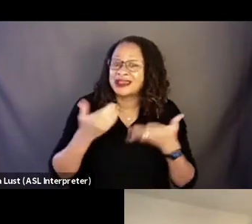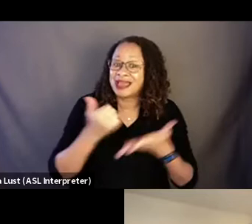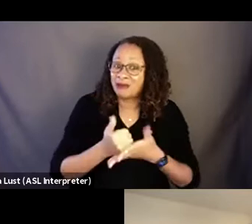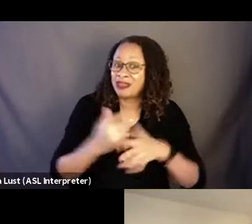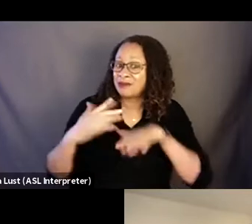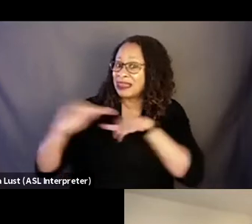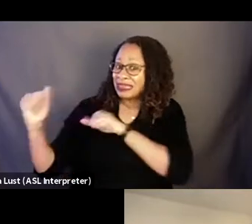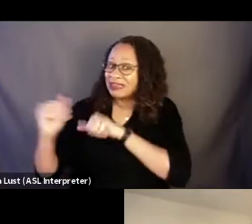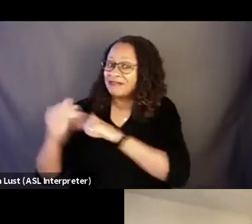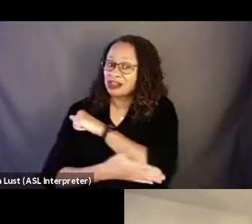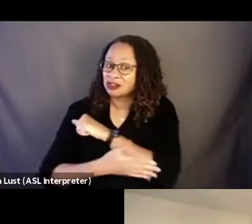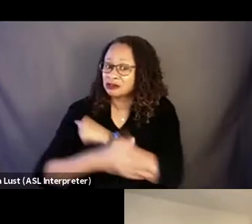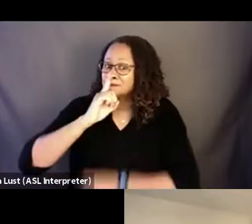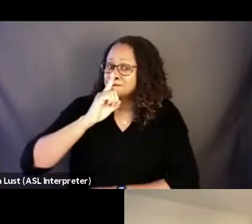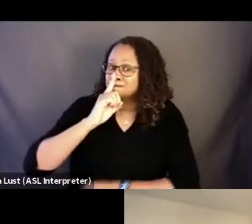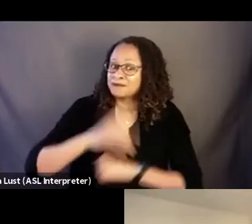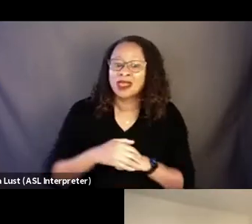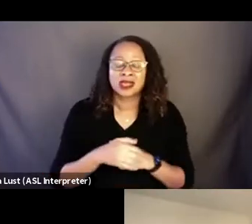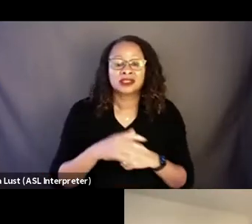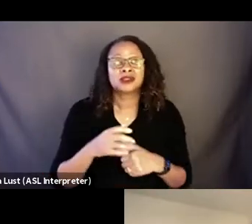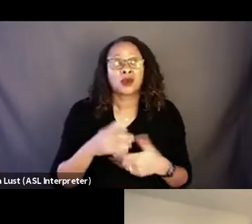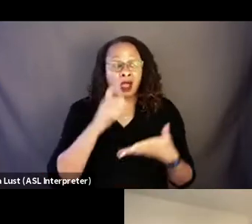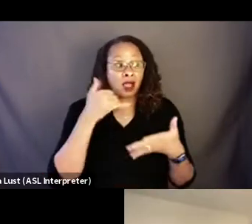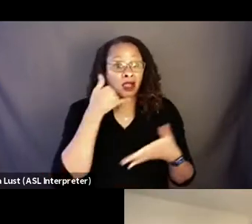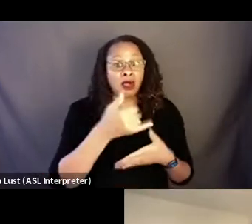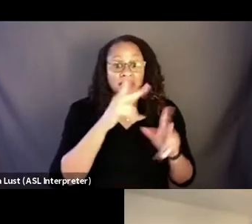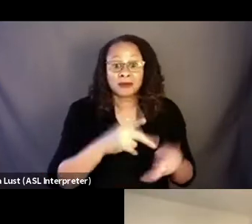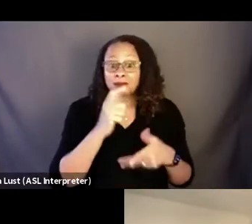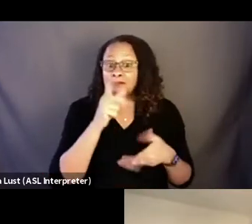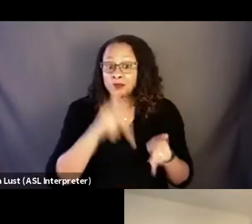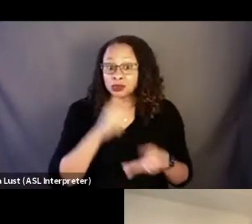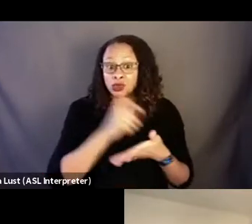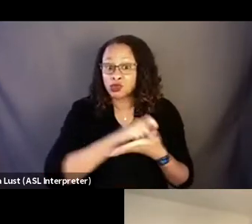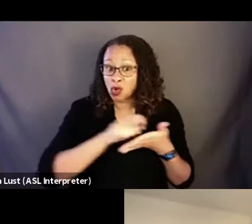So I called up the writer of the article, Masha Gessen, whom I had known for a long time.